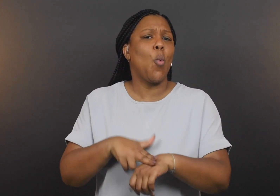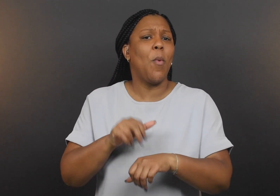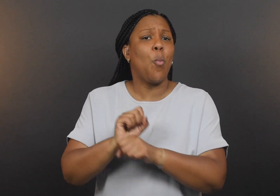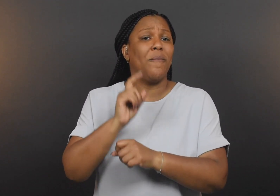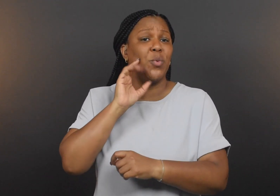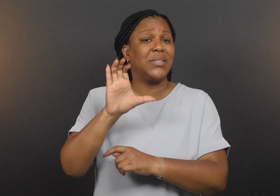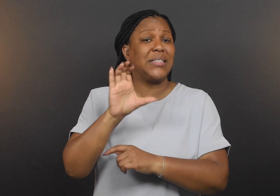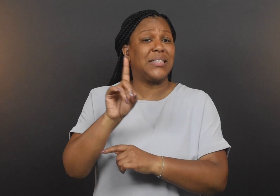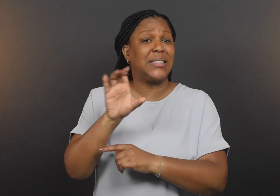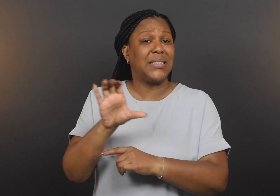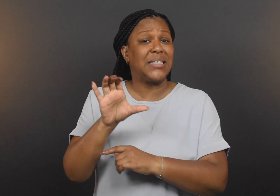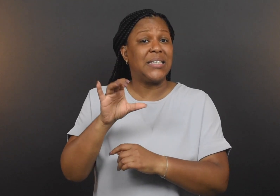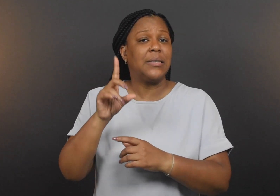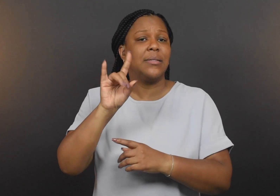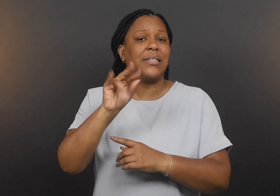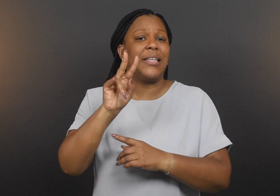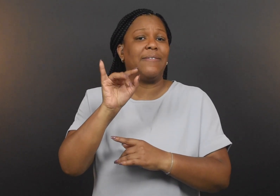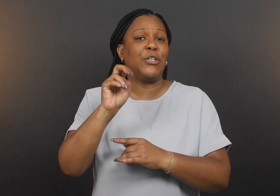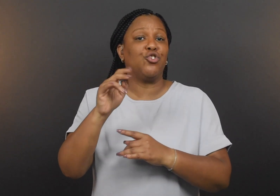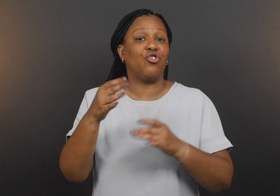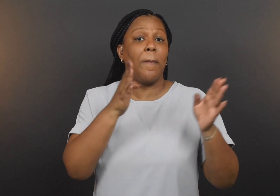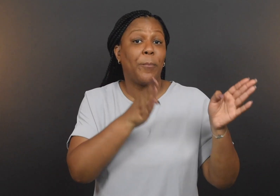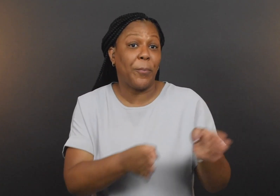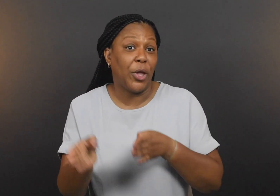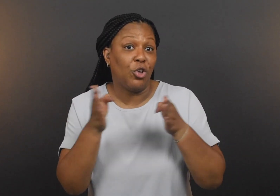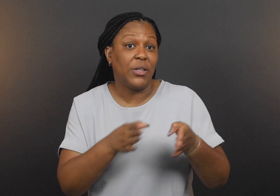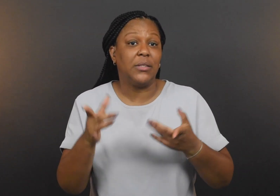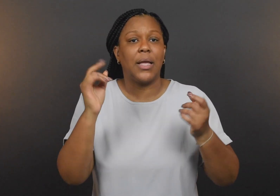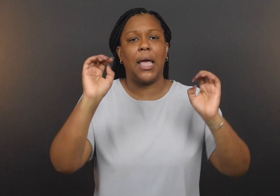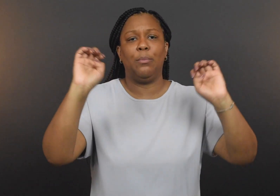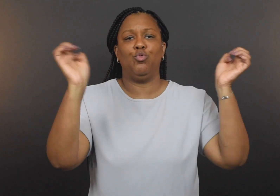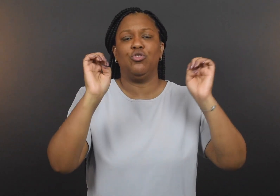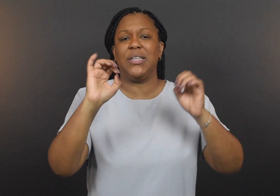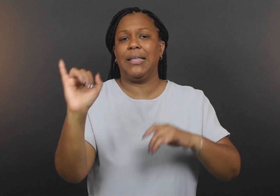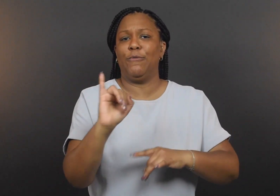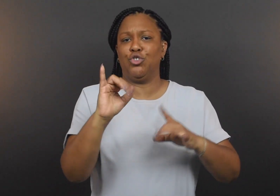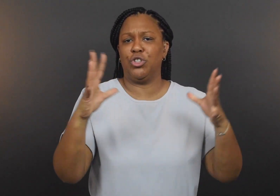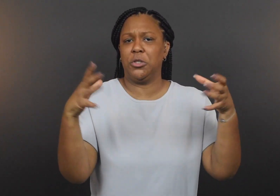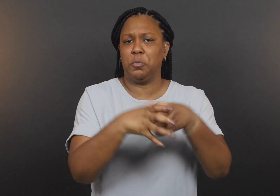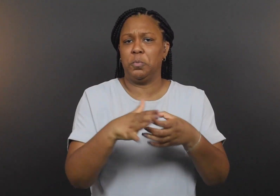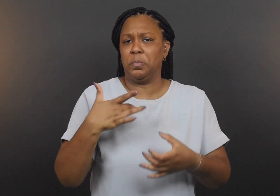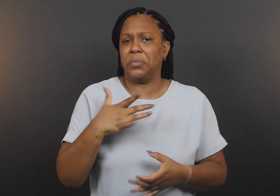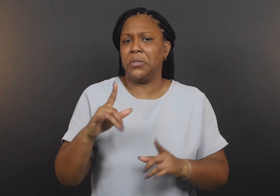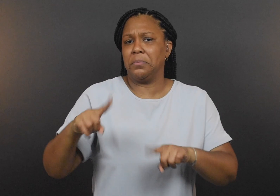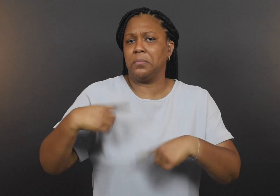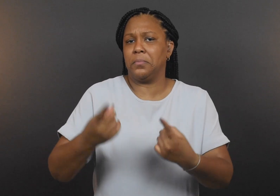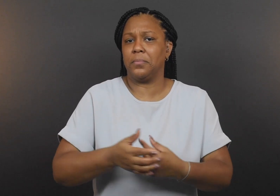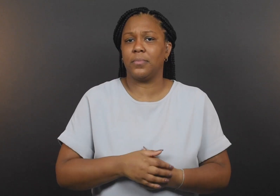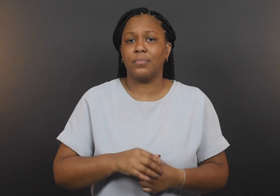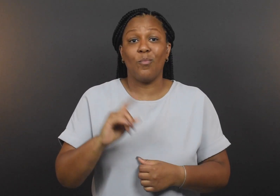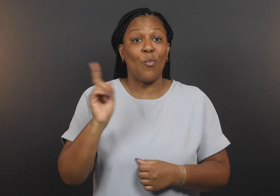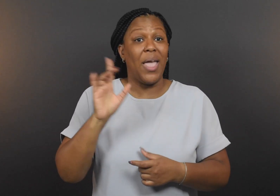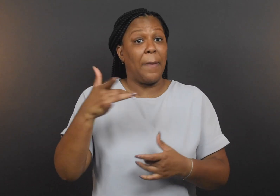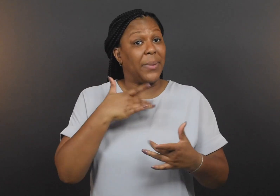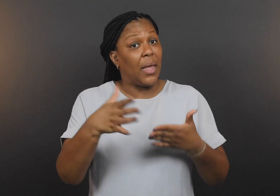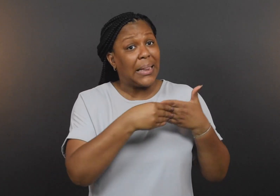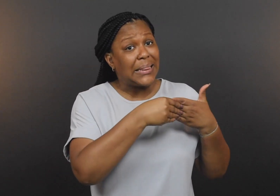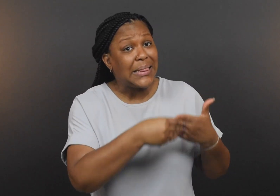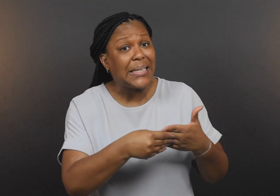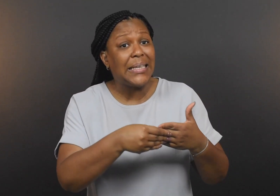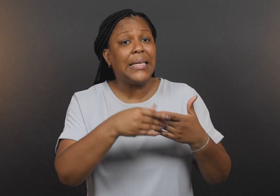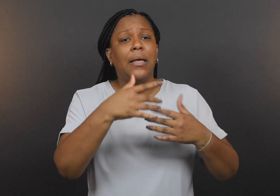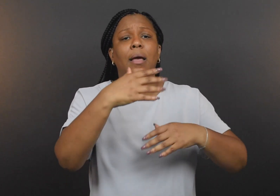works in CDC’s Division of Preparedness and Emerging Infections, where he leads a branch